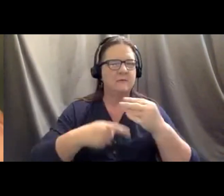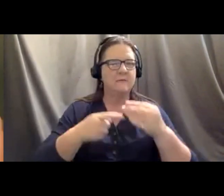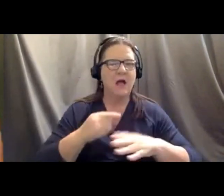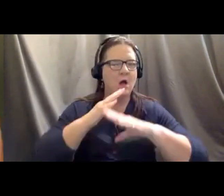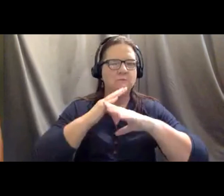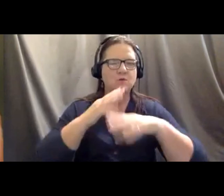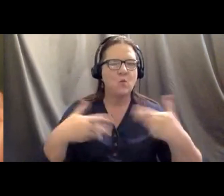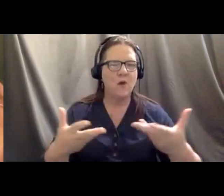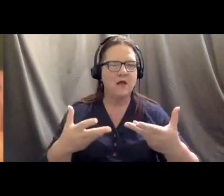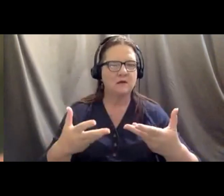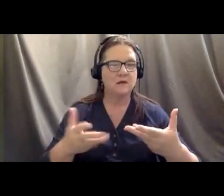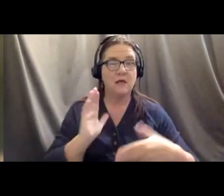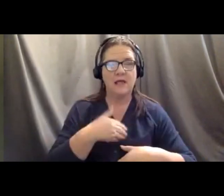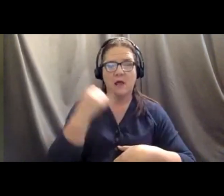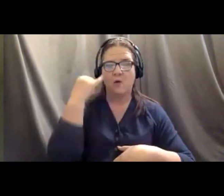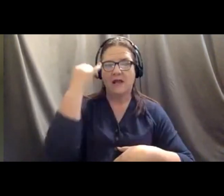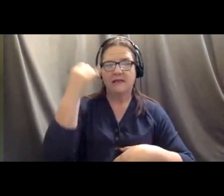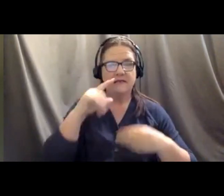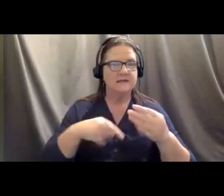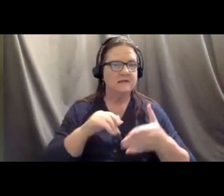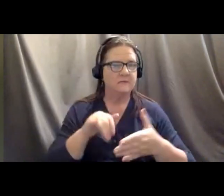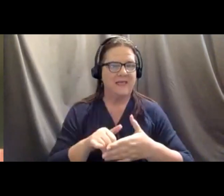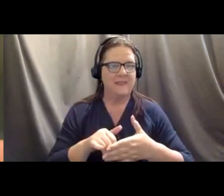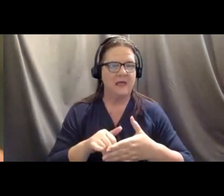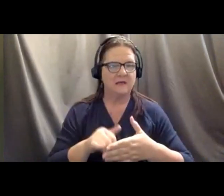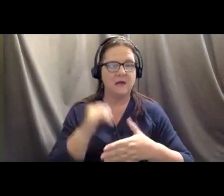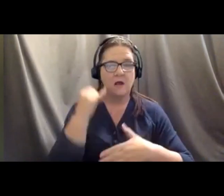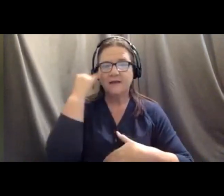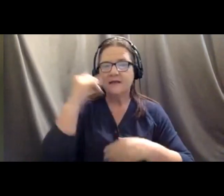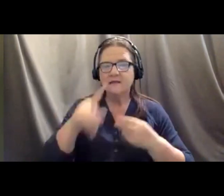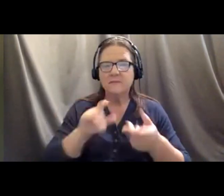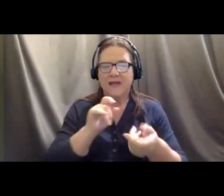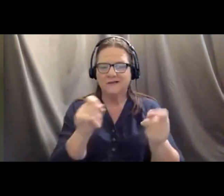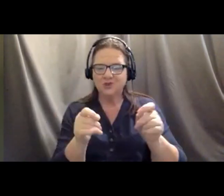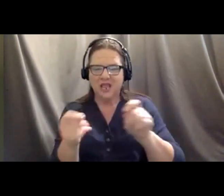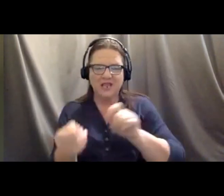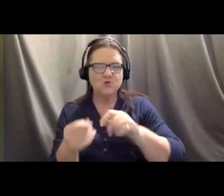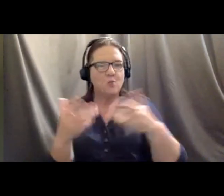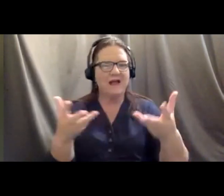What are our ideas about how change happens?